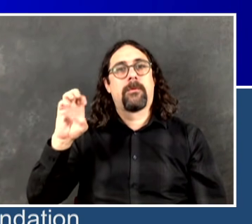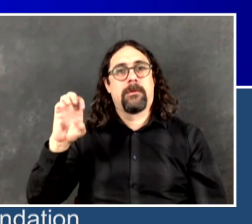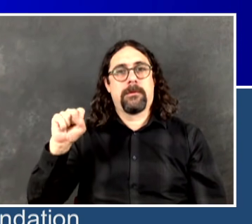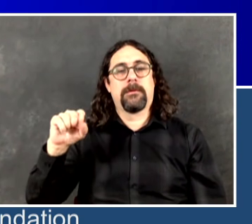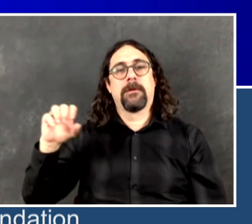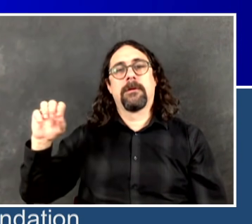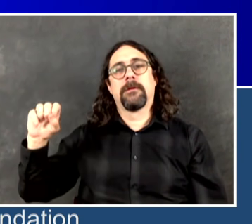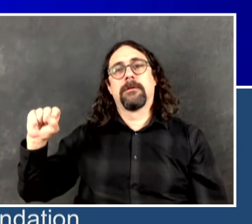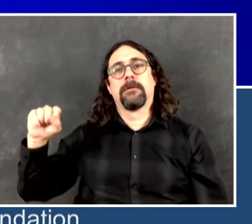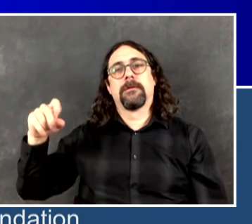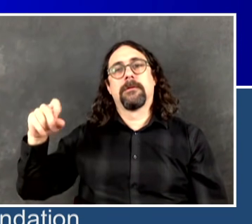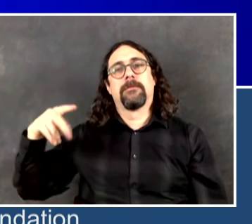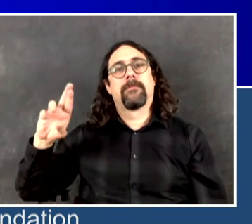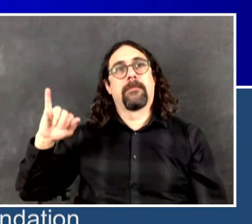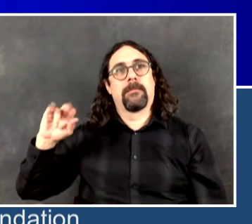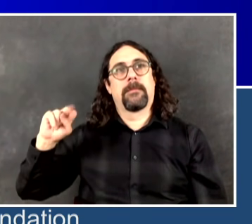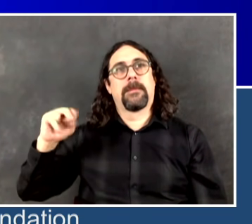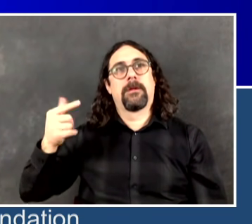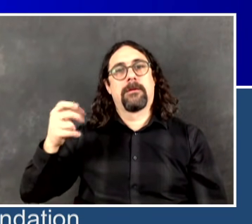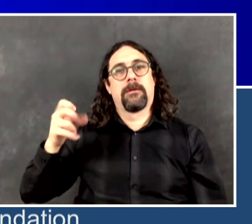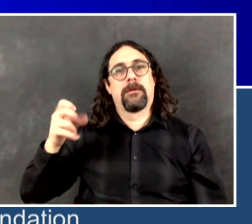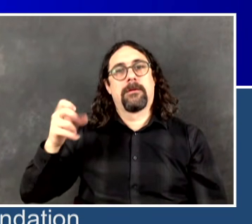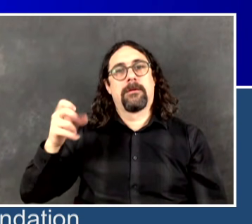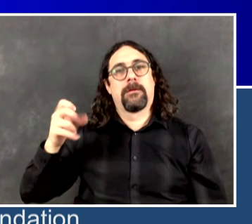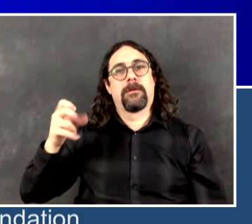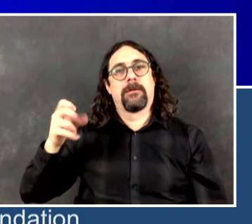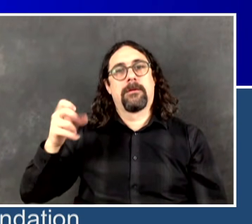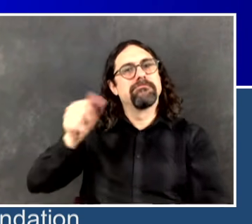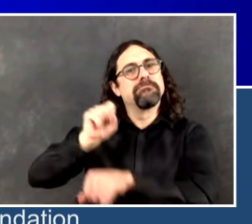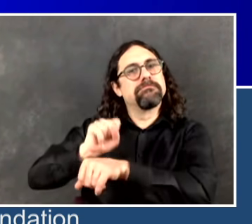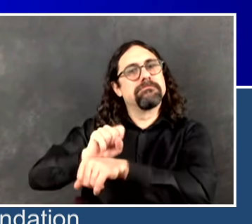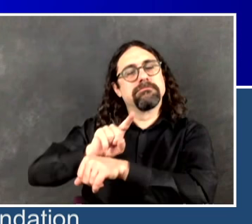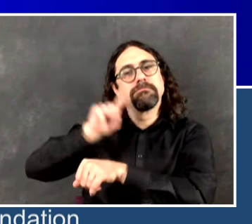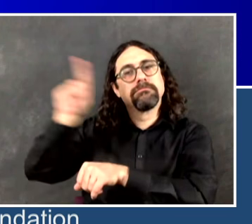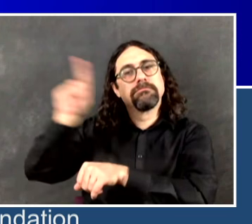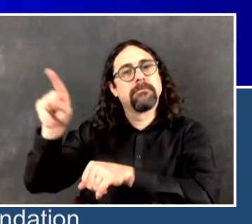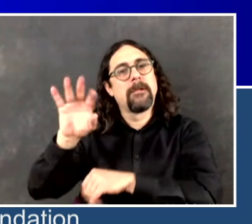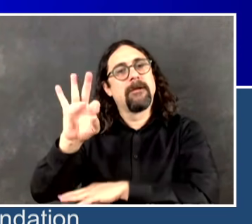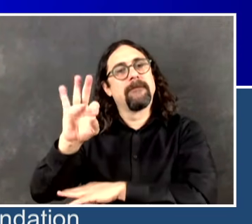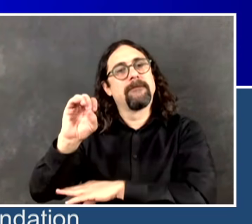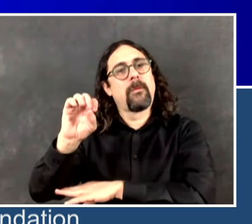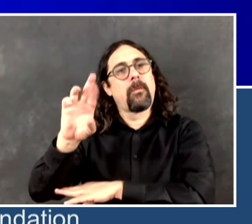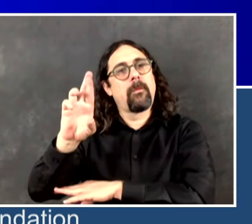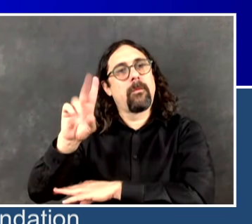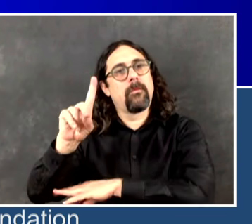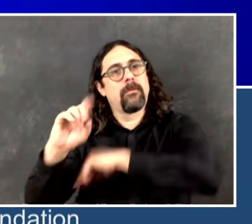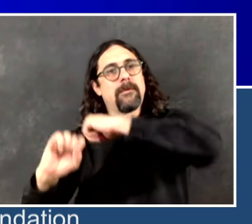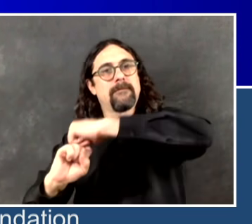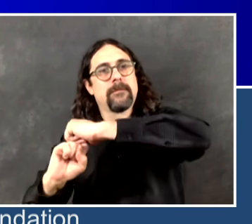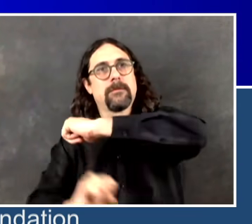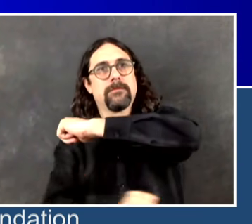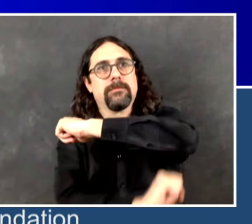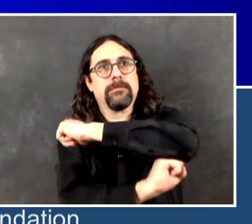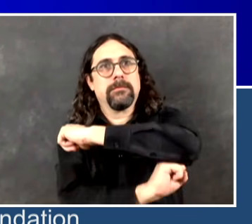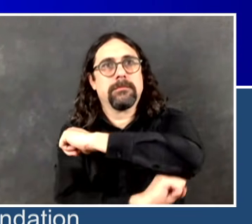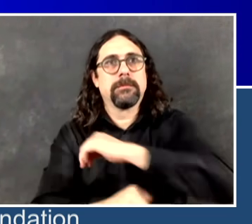MARIA TORRES-SPRINGER. VI CPE RESIDENT FOR UNITED STATES PROGRAMS AT THE FOREFRONT FOUNDATION. HSE' SSOMEONE IN HER 15 YEARS OF